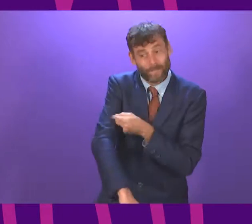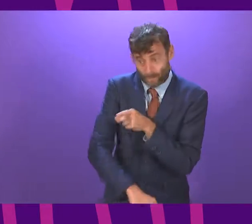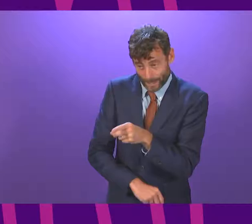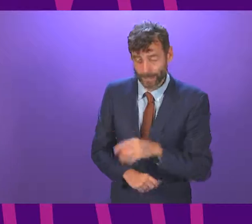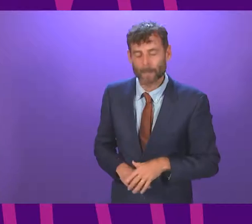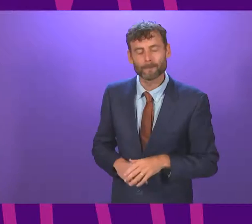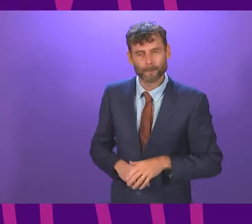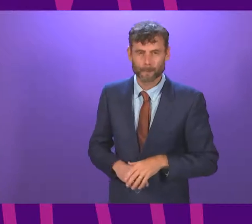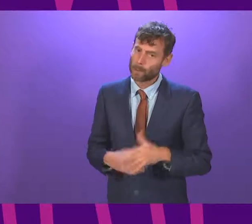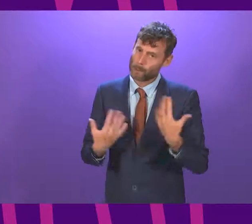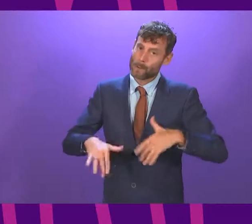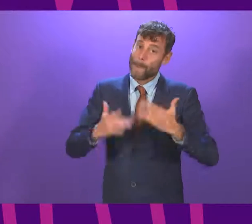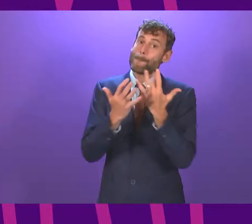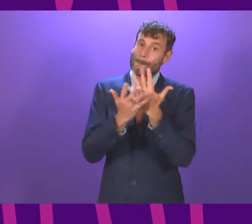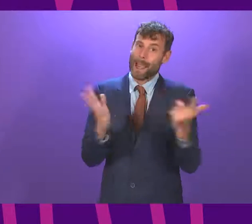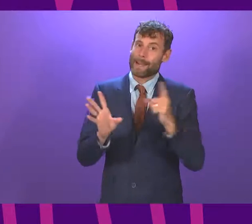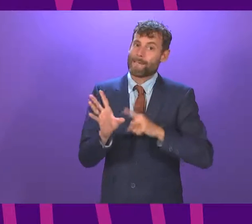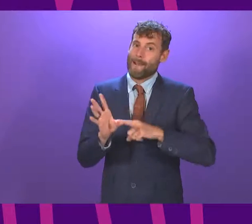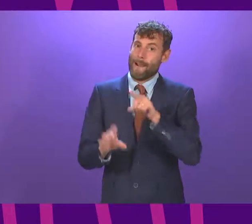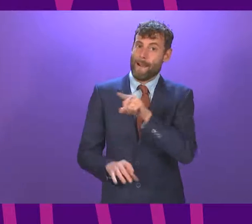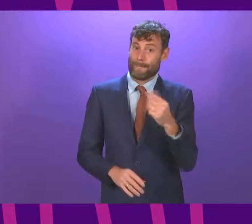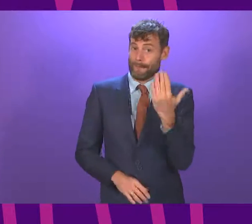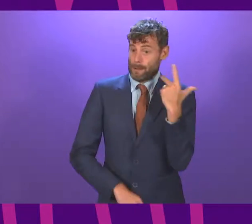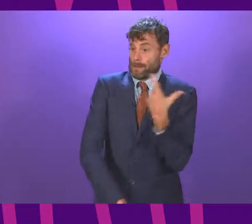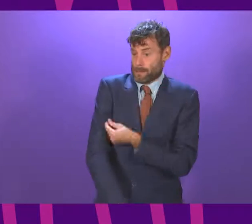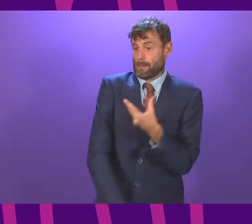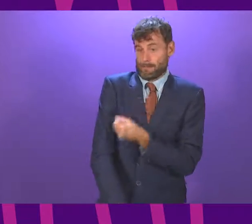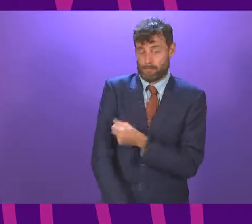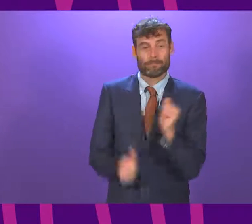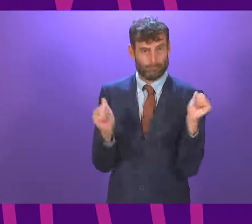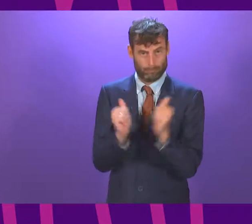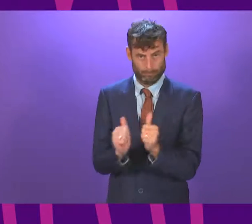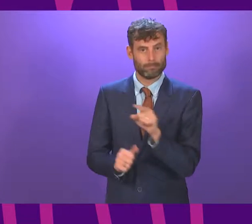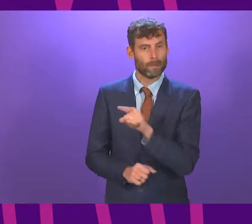have come forward directly for vaccination—in particular, the 16-year-olds and 17-year-olds.